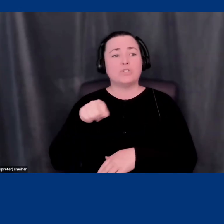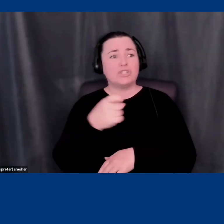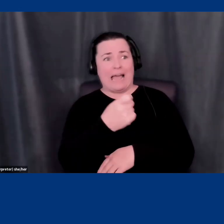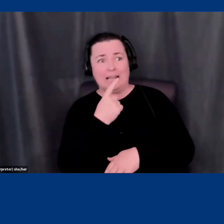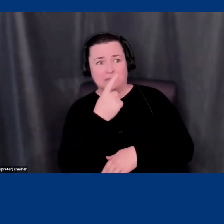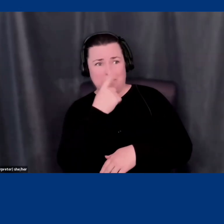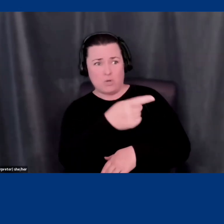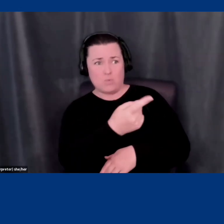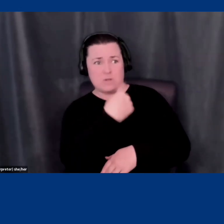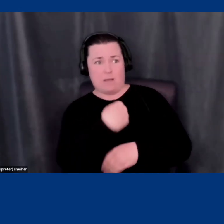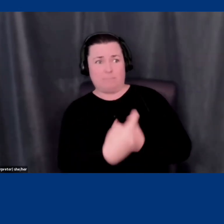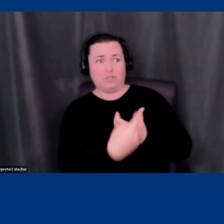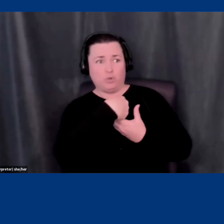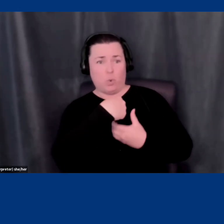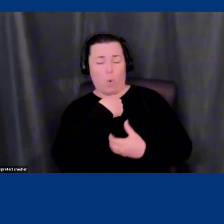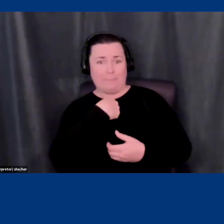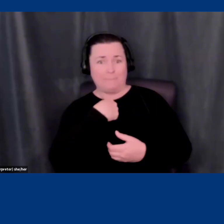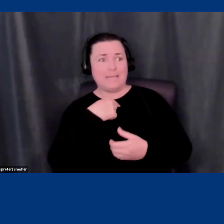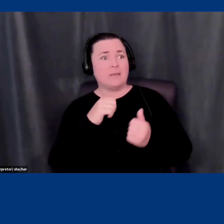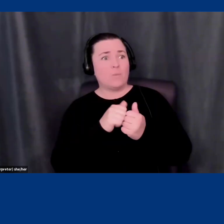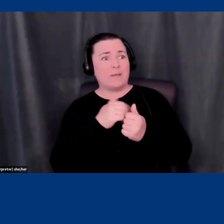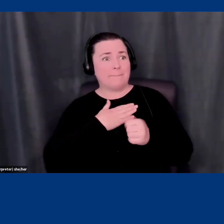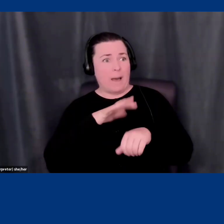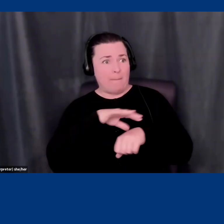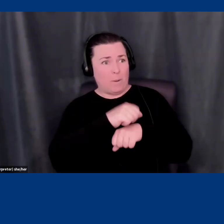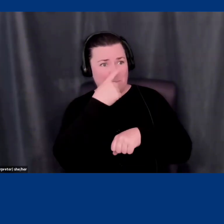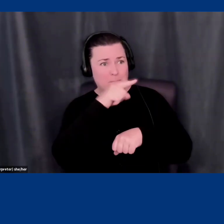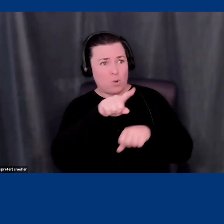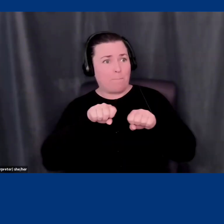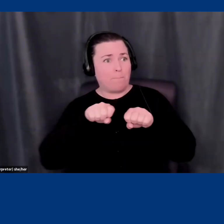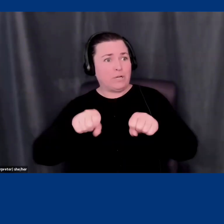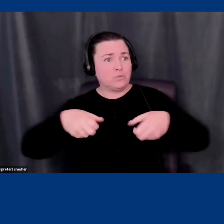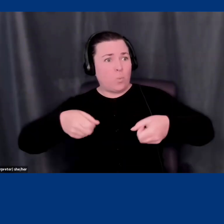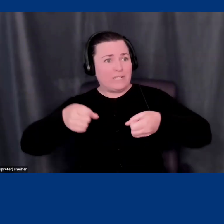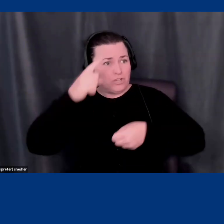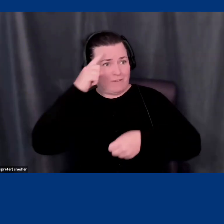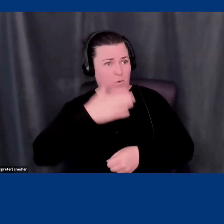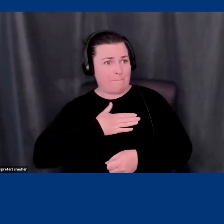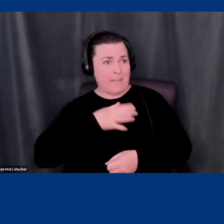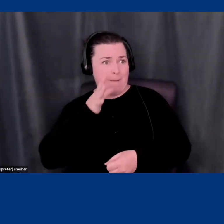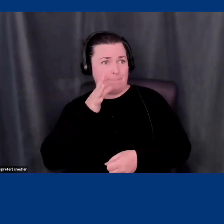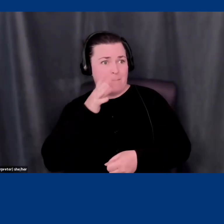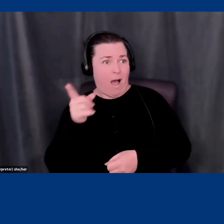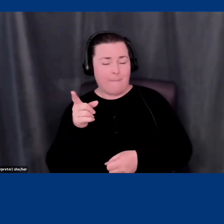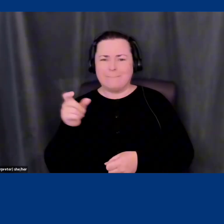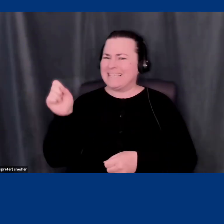with me and push the wheelchair? Yes, I can do that right or it was like can you help me get dressed after